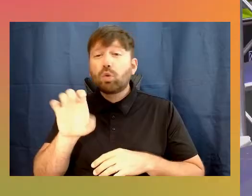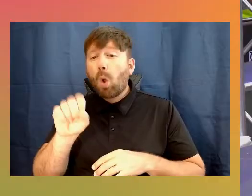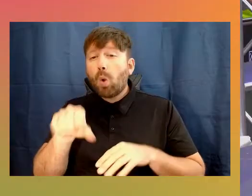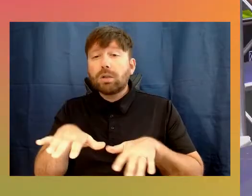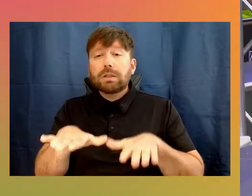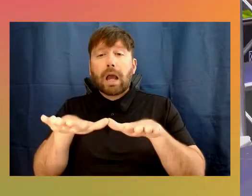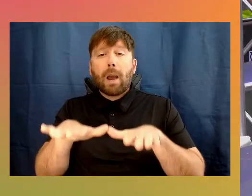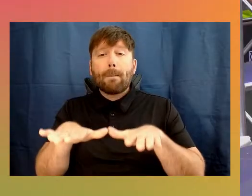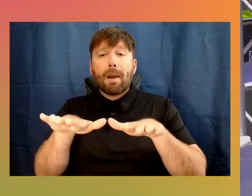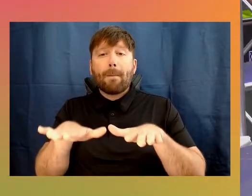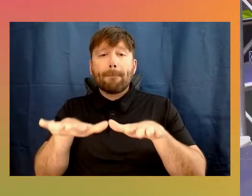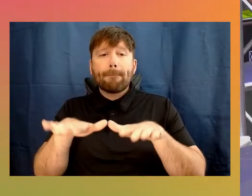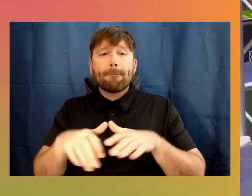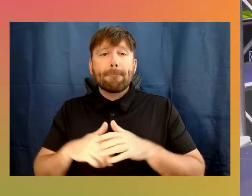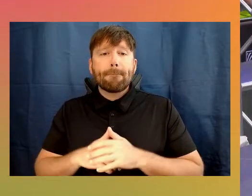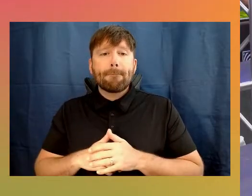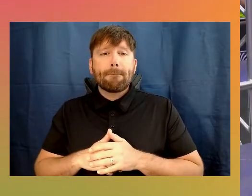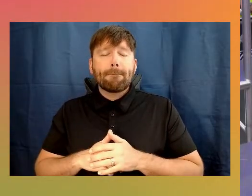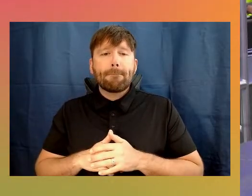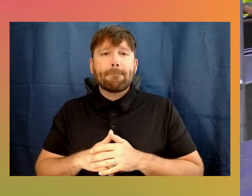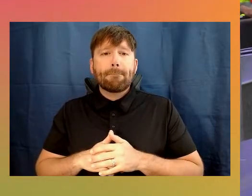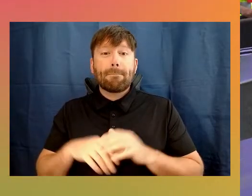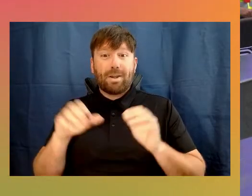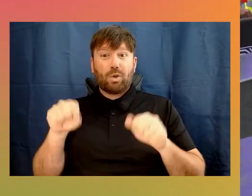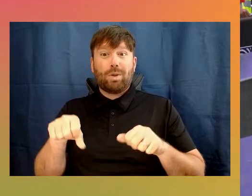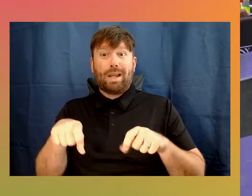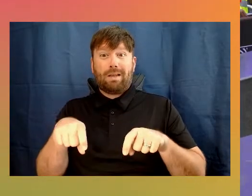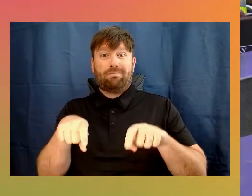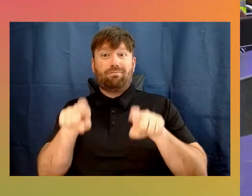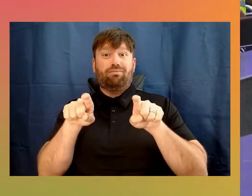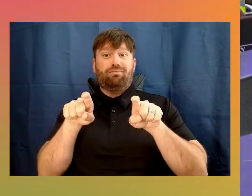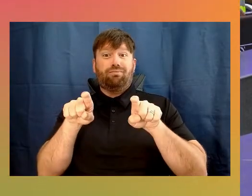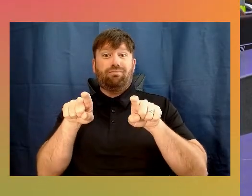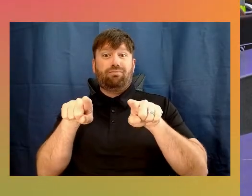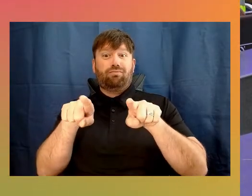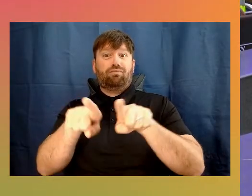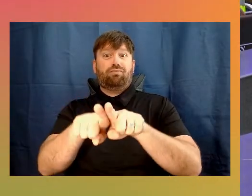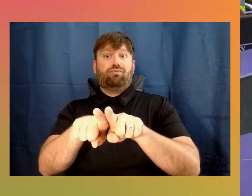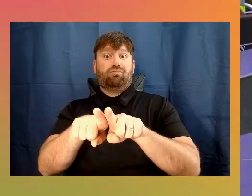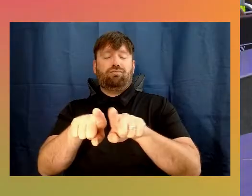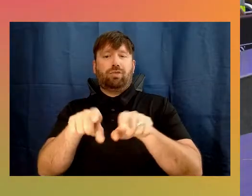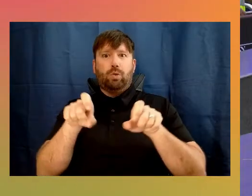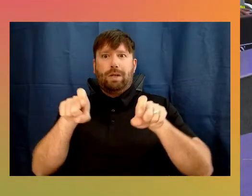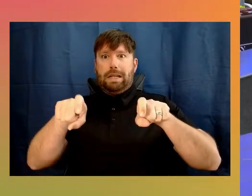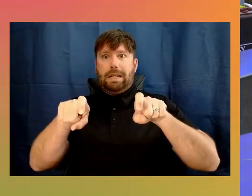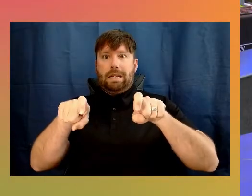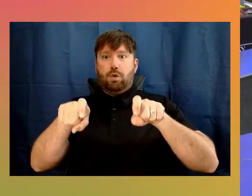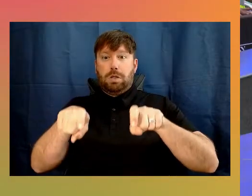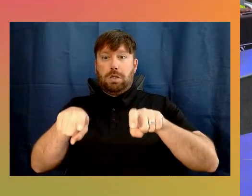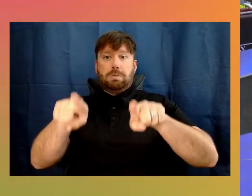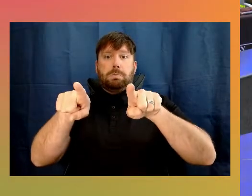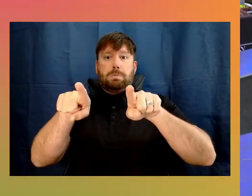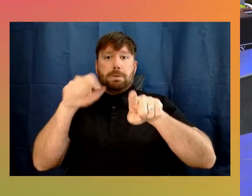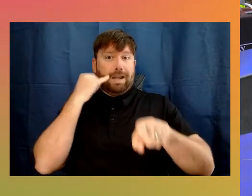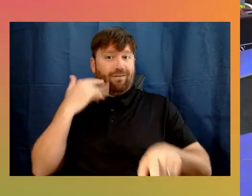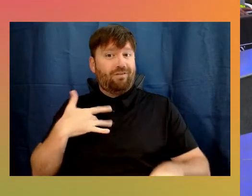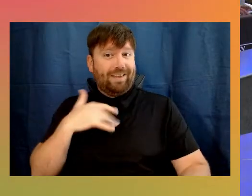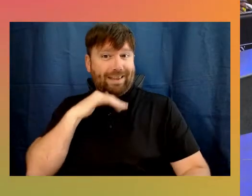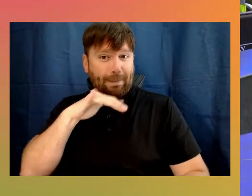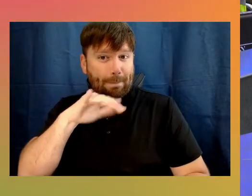OTHERWISE YOU CAN START TO HOVER THE TOES FORWARD. YOU CAN STRAIGHTEN THE LEGS IF YOU ARE FEELING SPICY. THAT IS NOT ME TODAY.